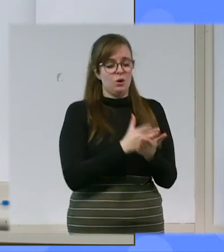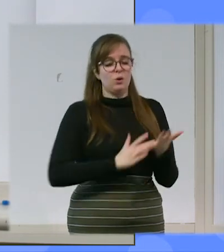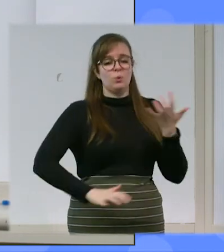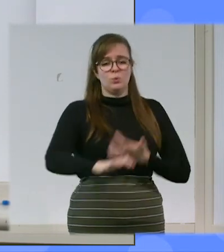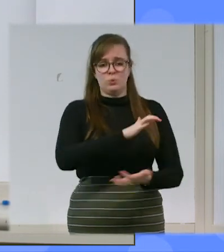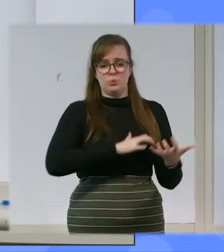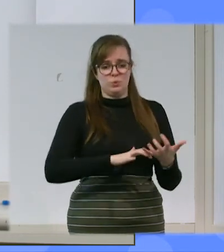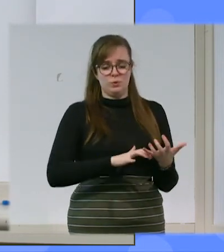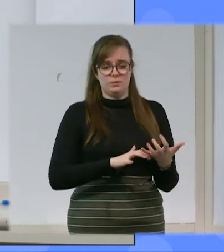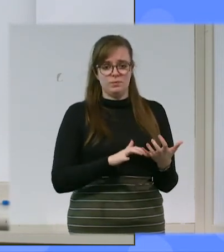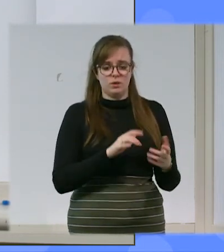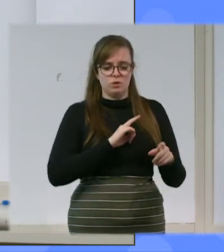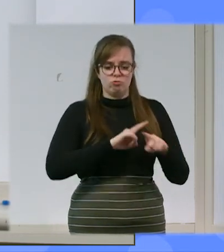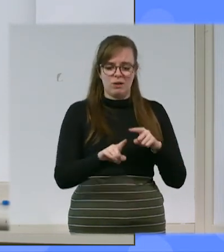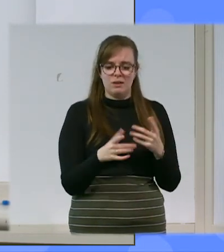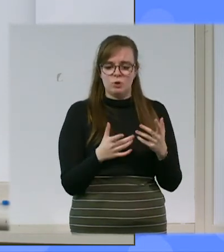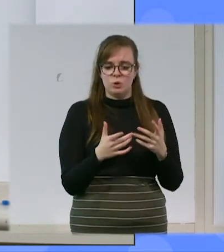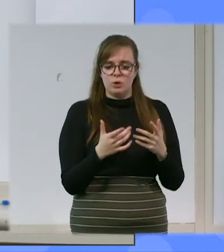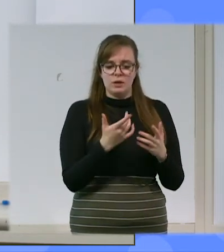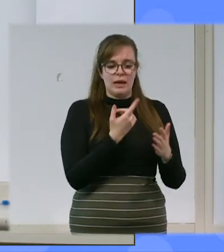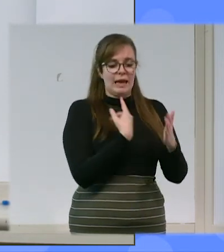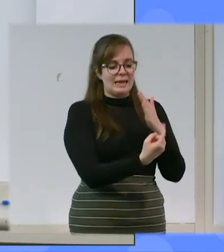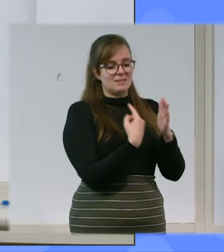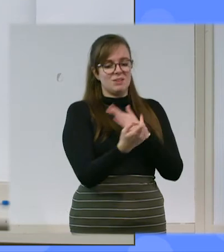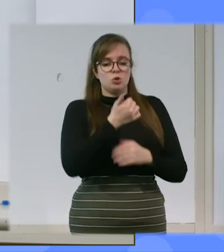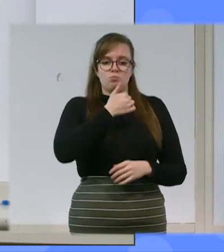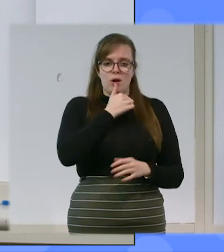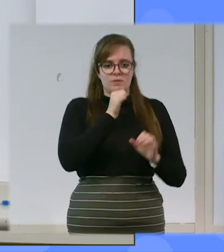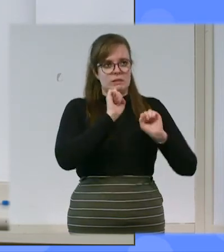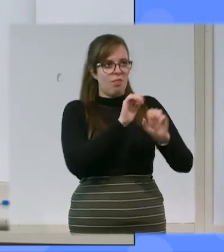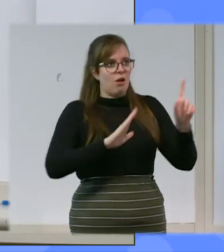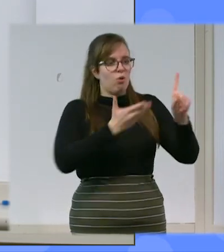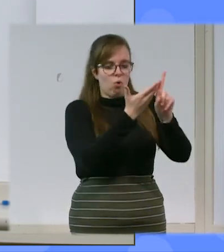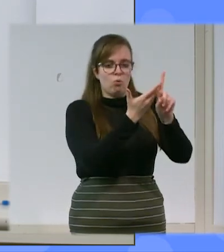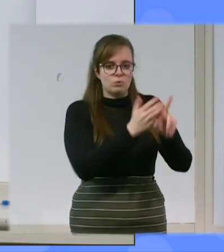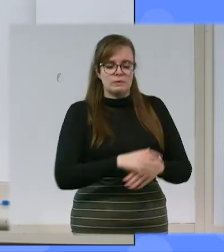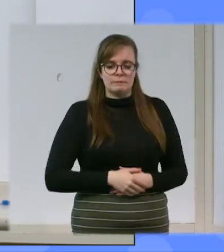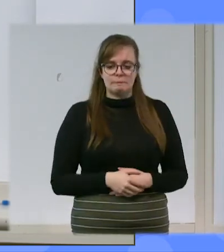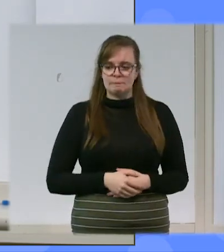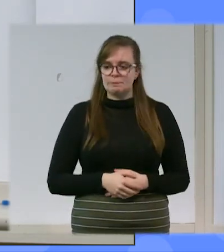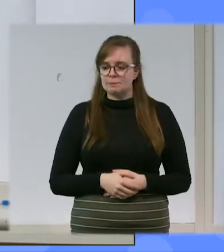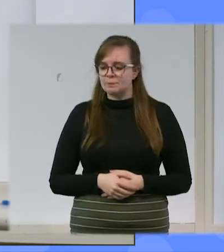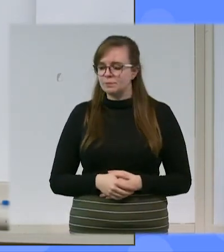order to satisfy individual preferences and agendas I'll say a couple of words